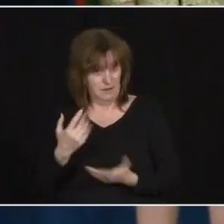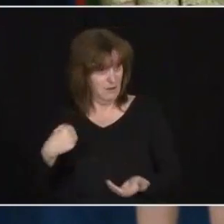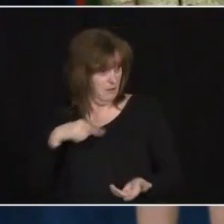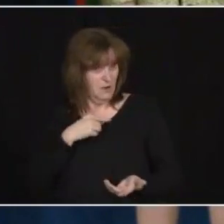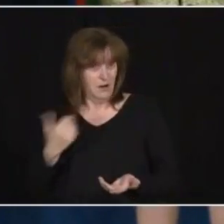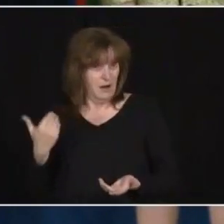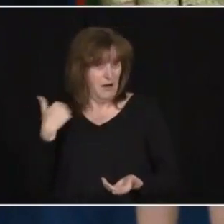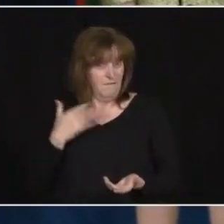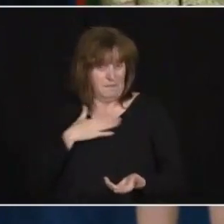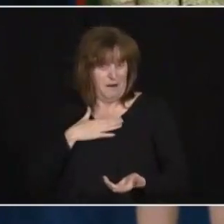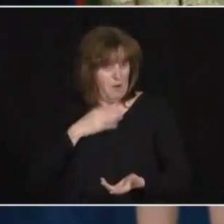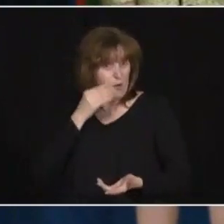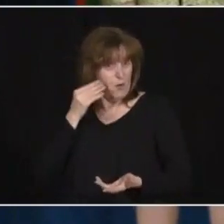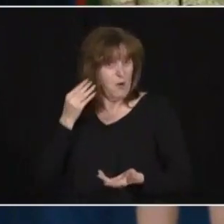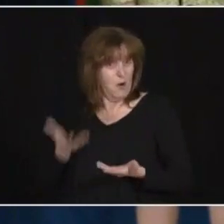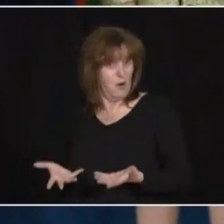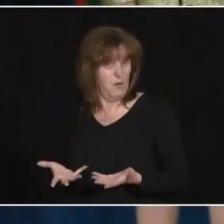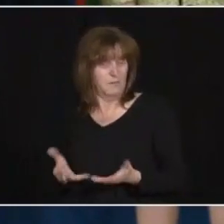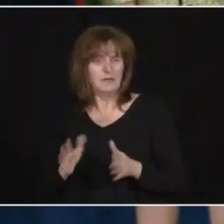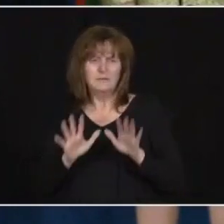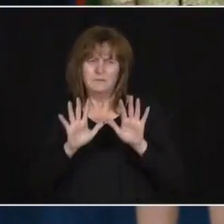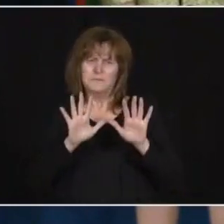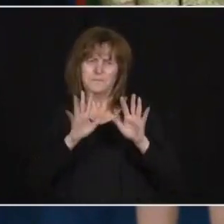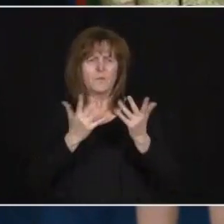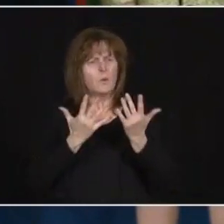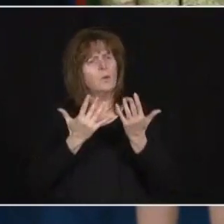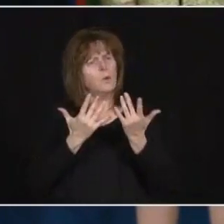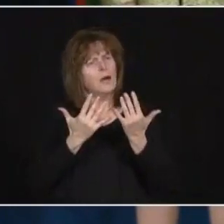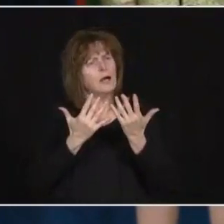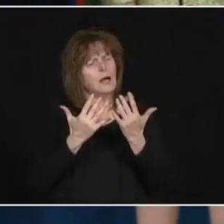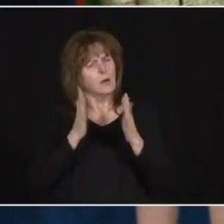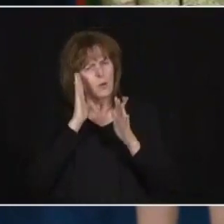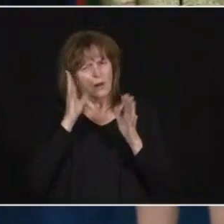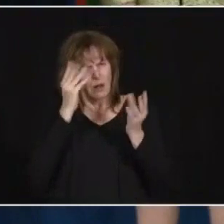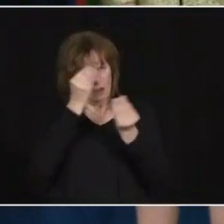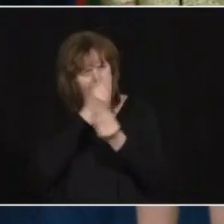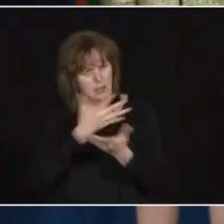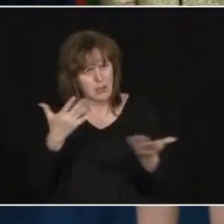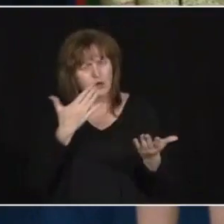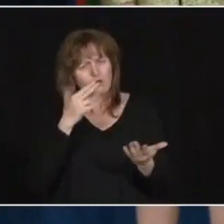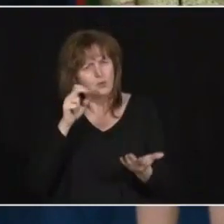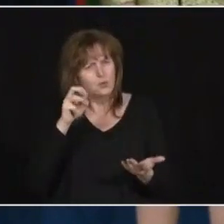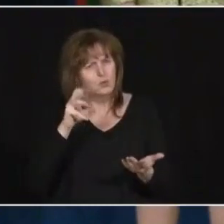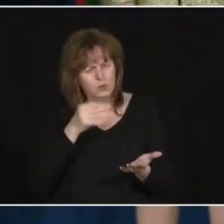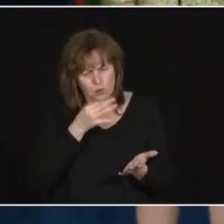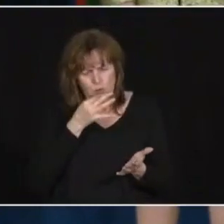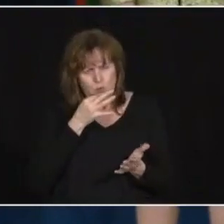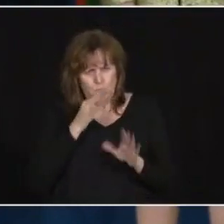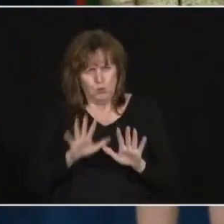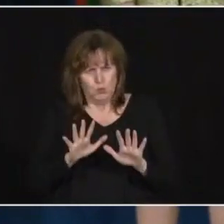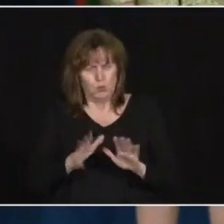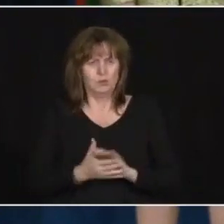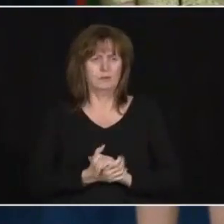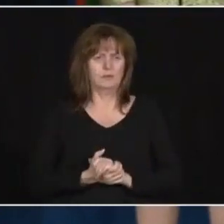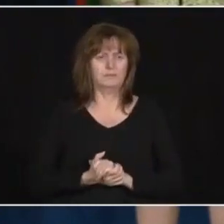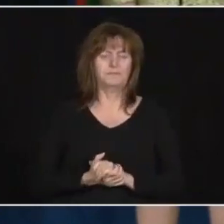We do it at our own house. But we need to get going. So just stay tuned. Good news